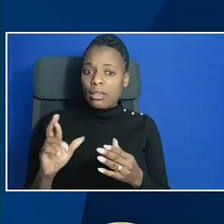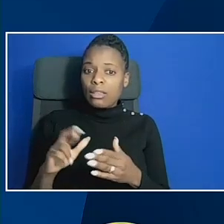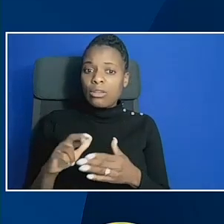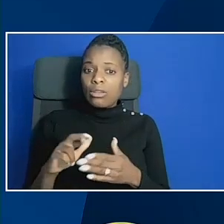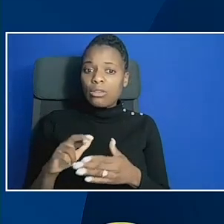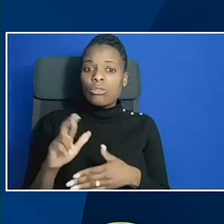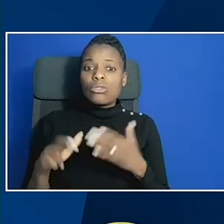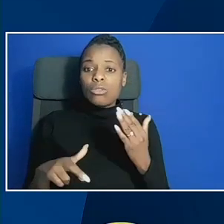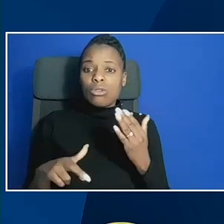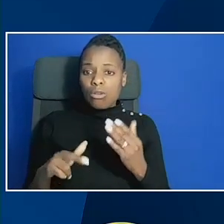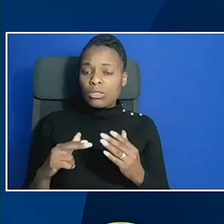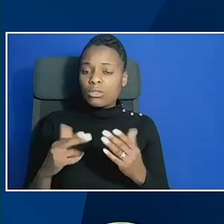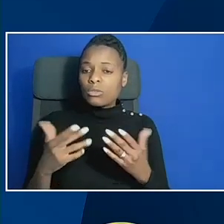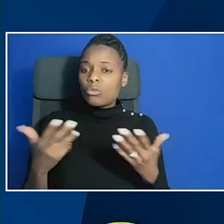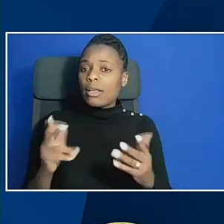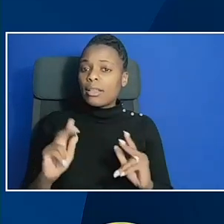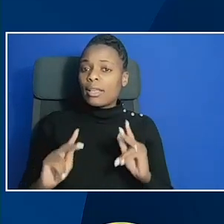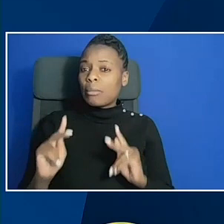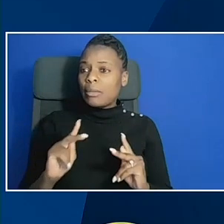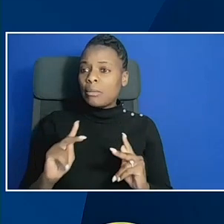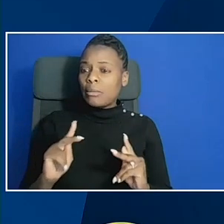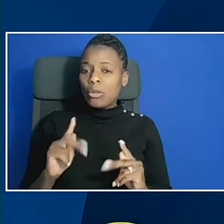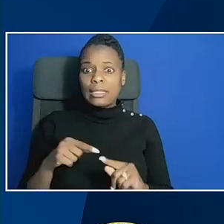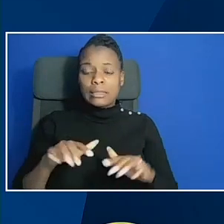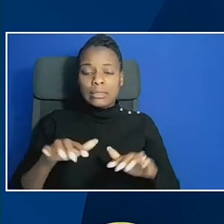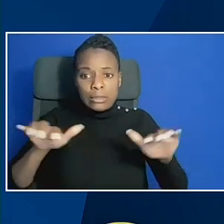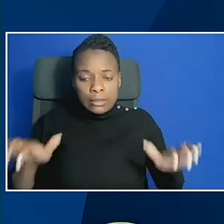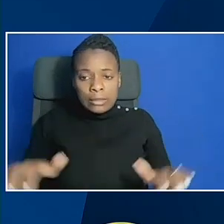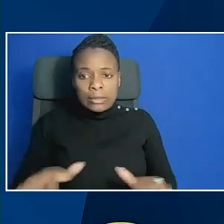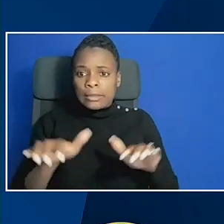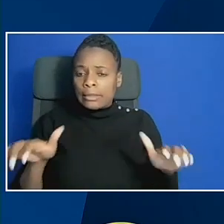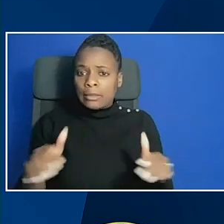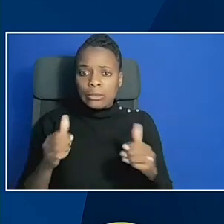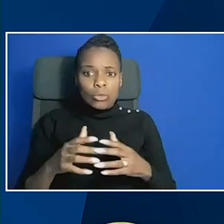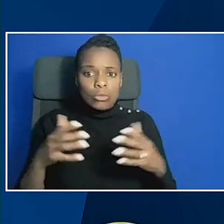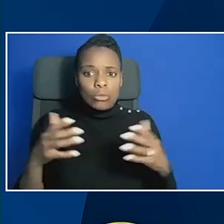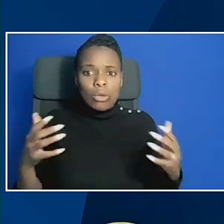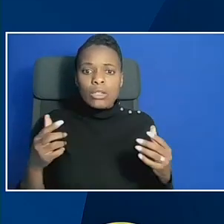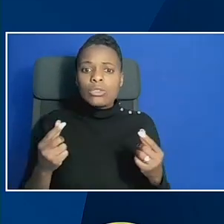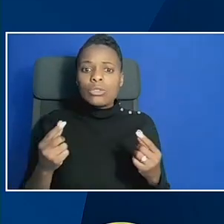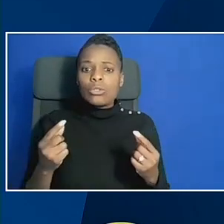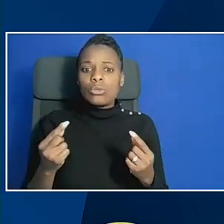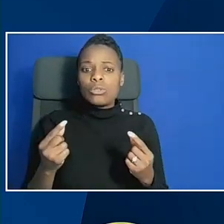major enterprise, would find their way to every state and have the facilities and